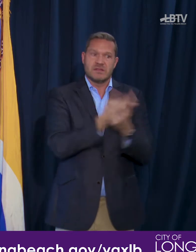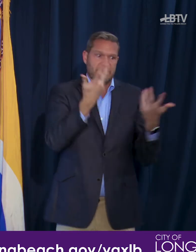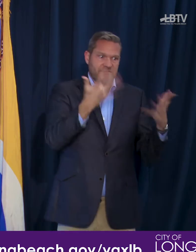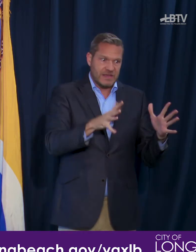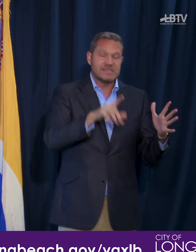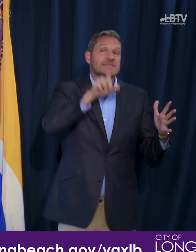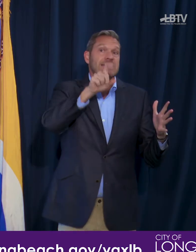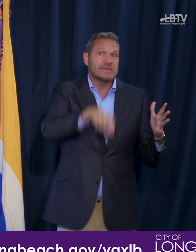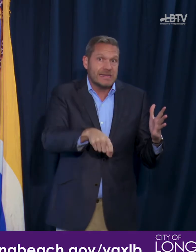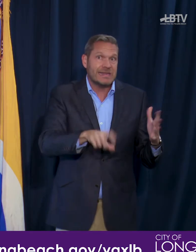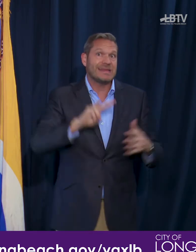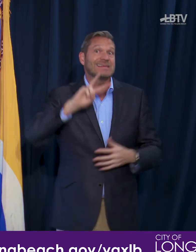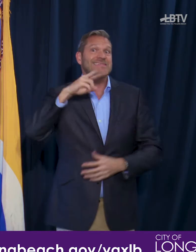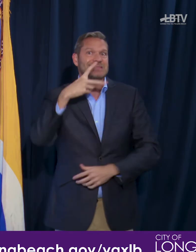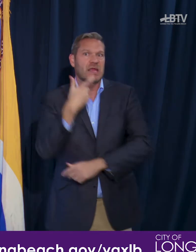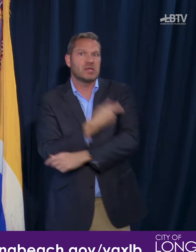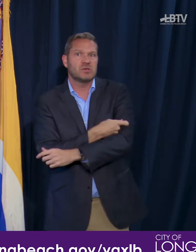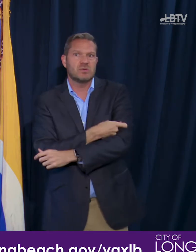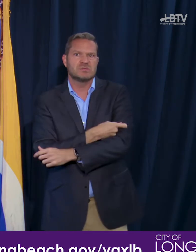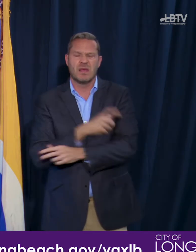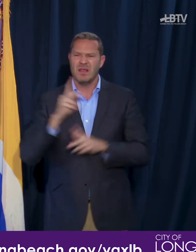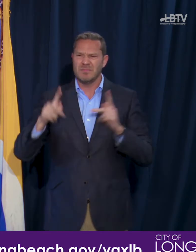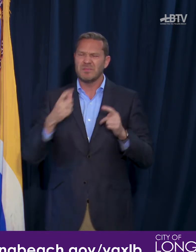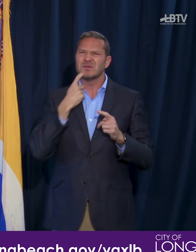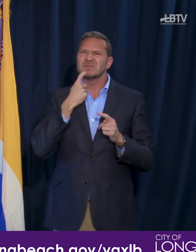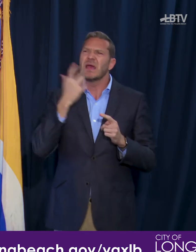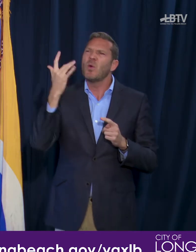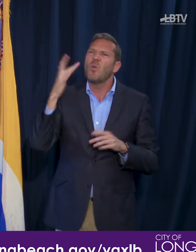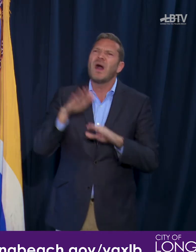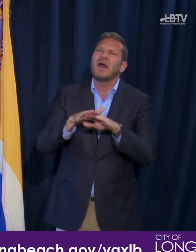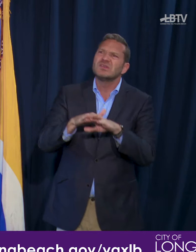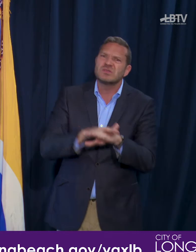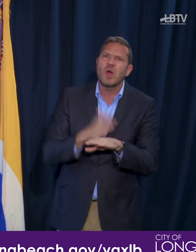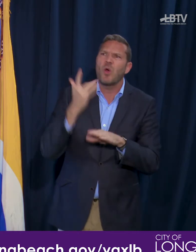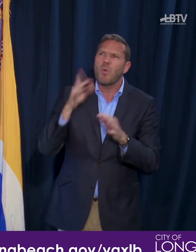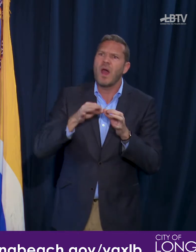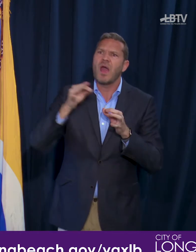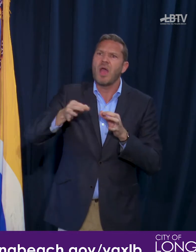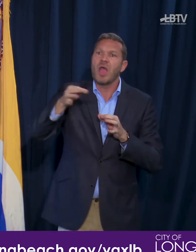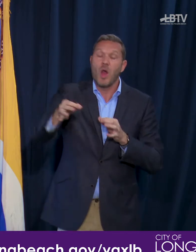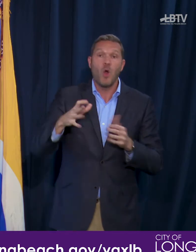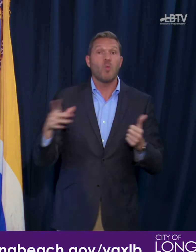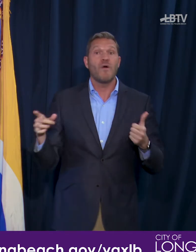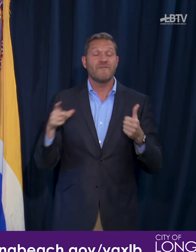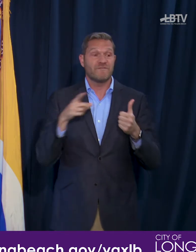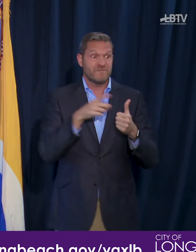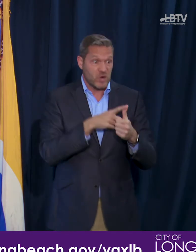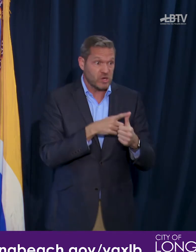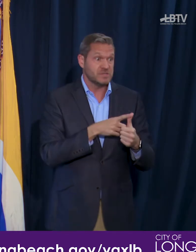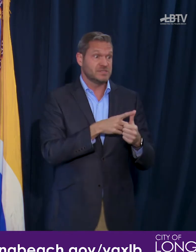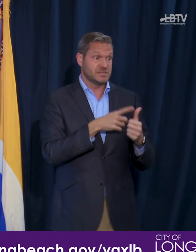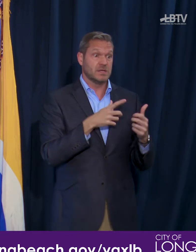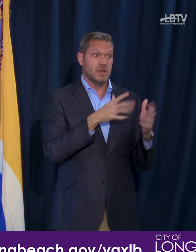A lot of people don't realize, people say why is this process so slow? Once you get the second doses, it slows down new doses.